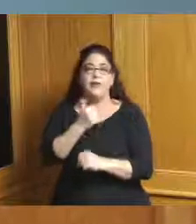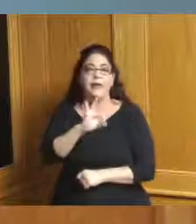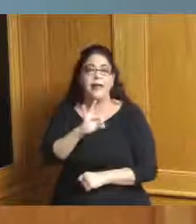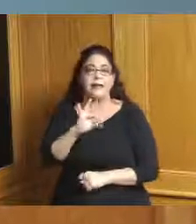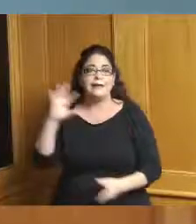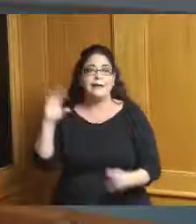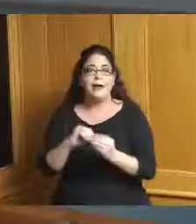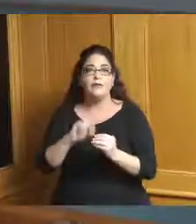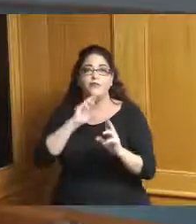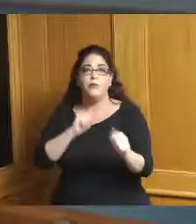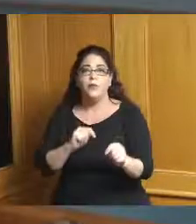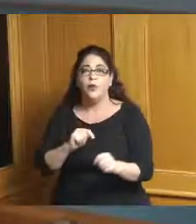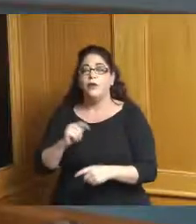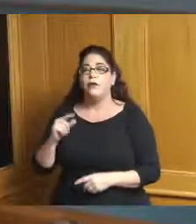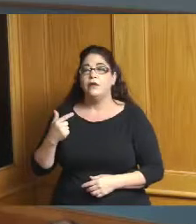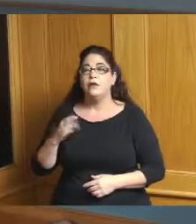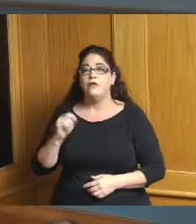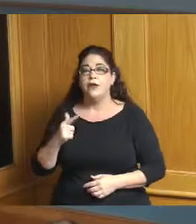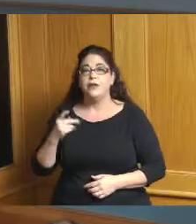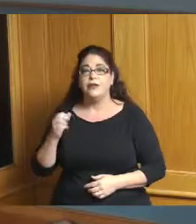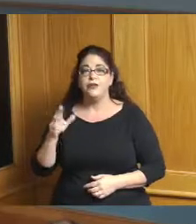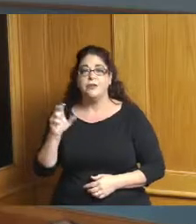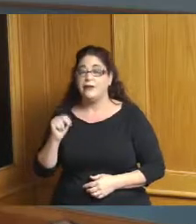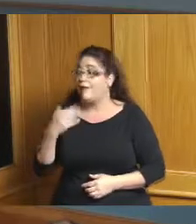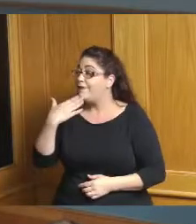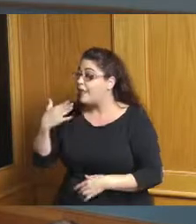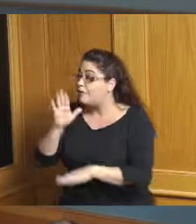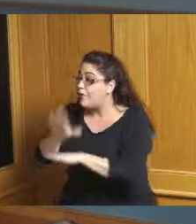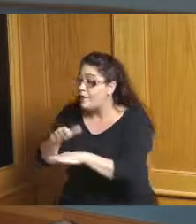afternoon Commissioners thank you for having me today we'll continue the trend